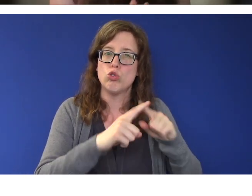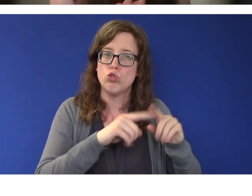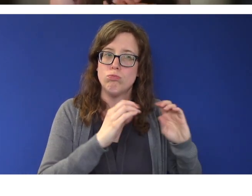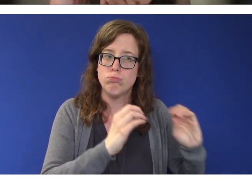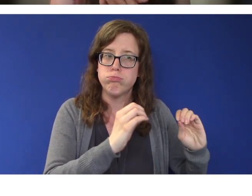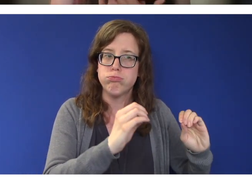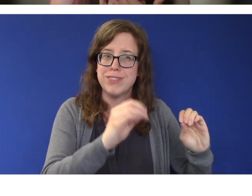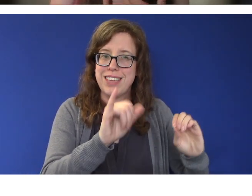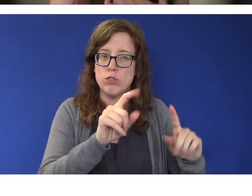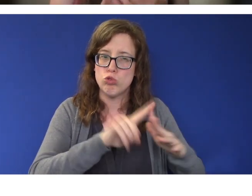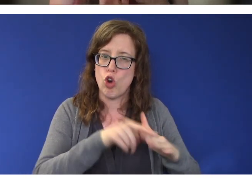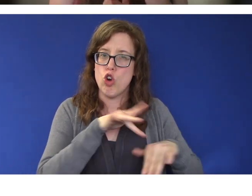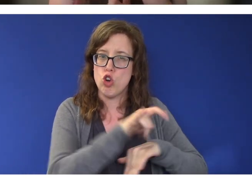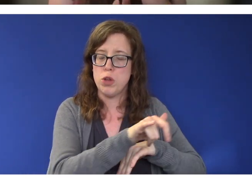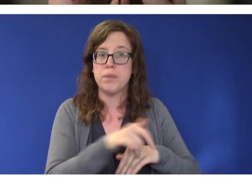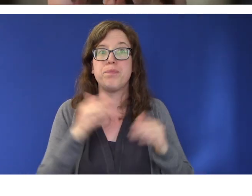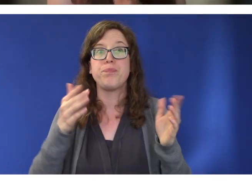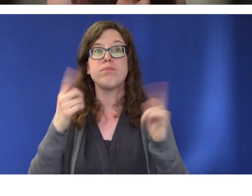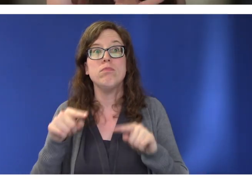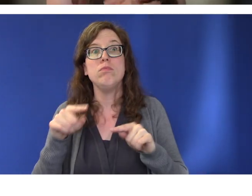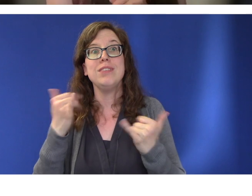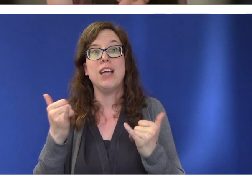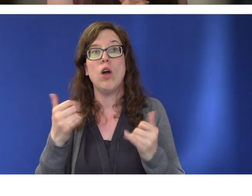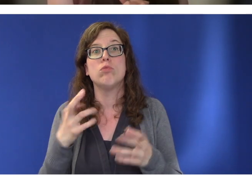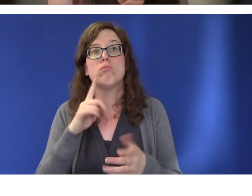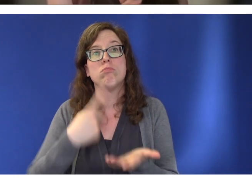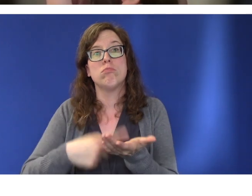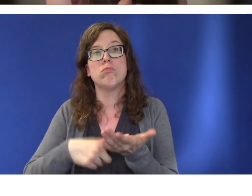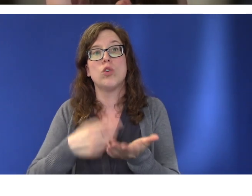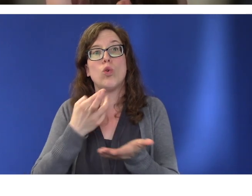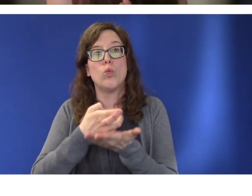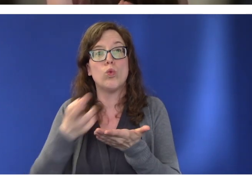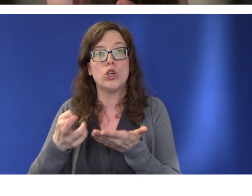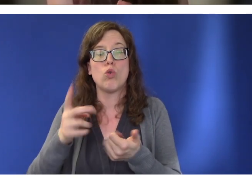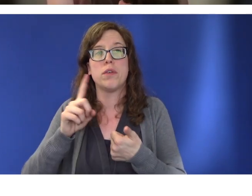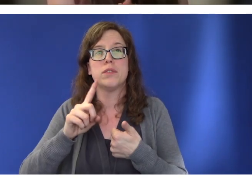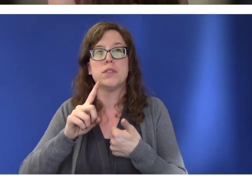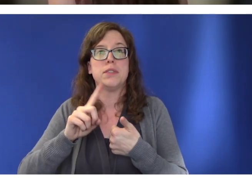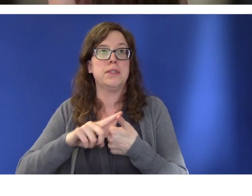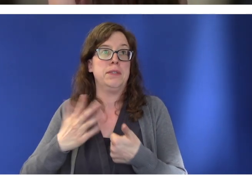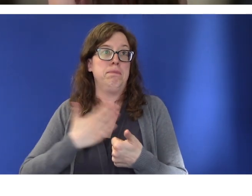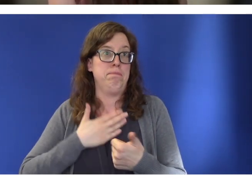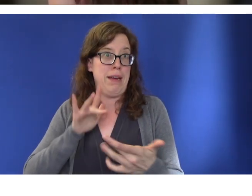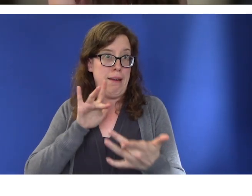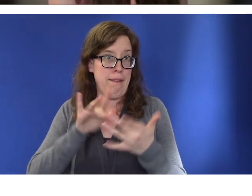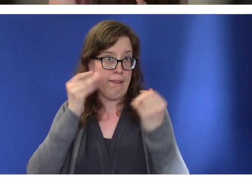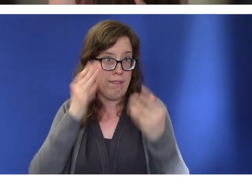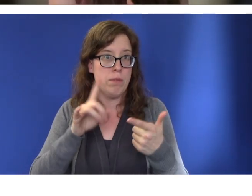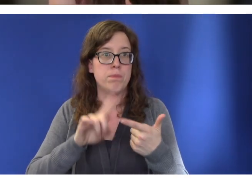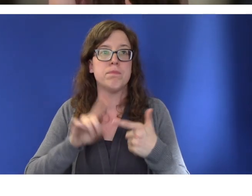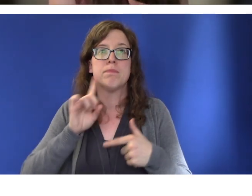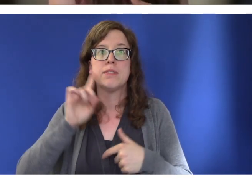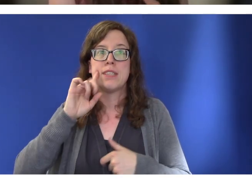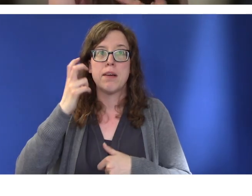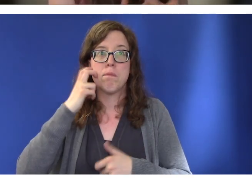information. There's the Deafblind Project. There's some different CHARGE resources for